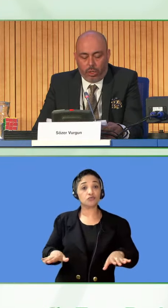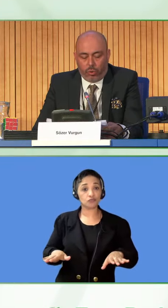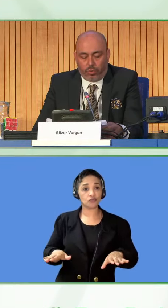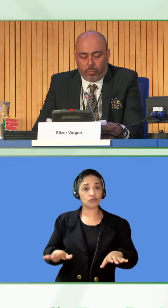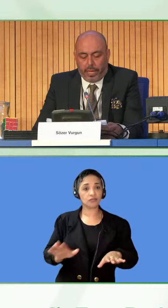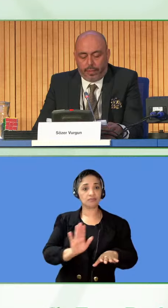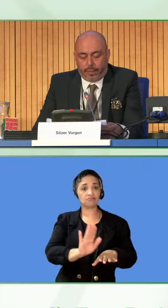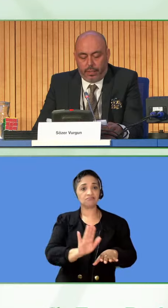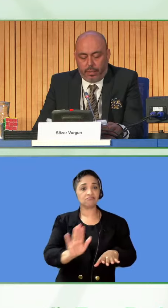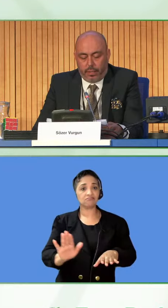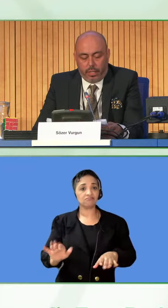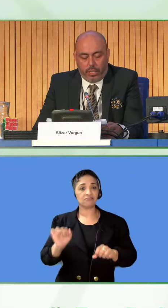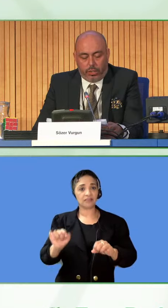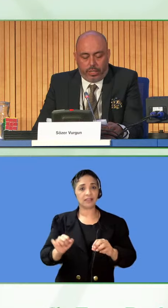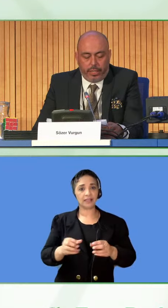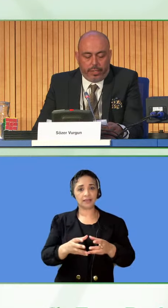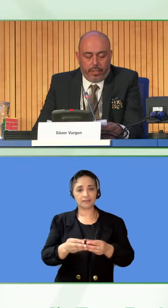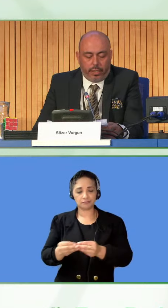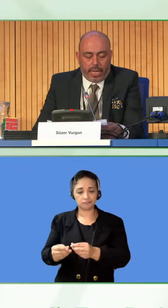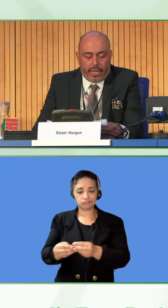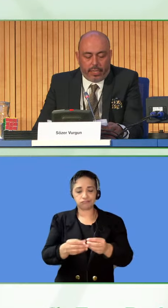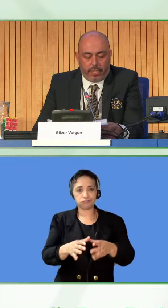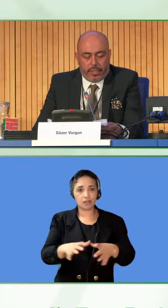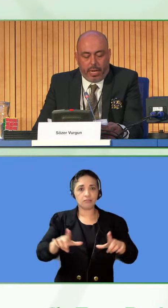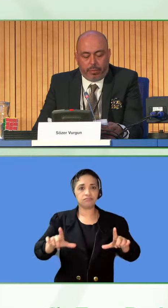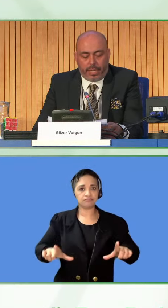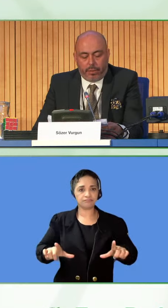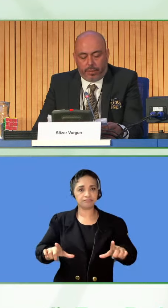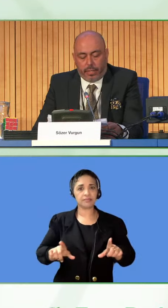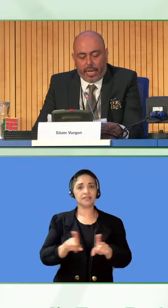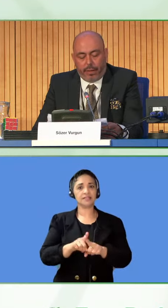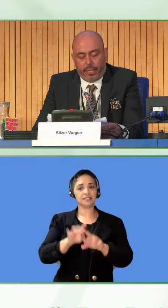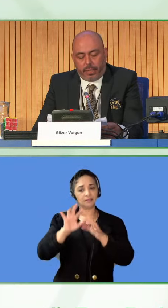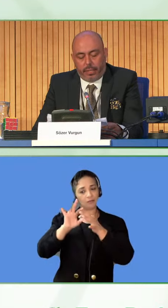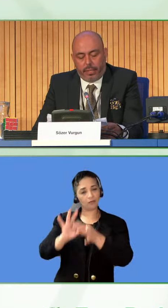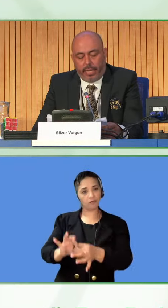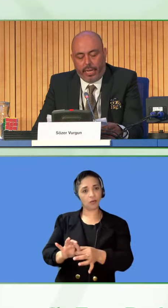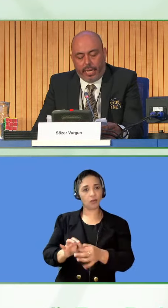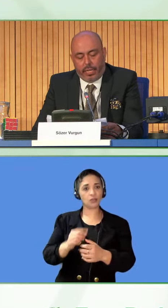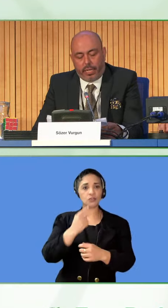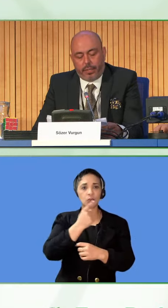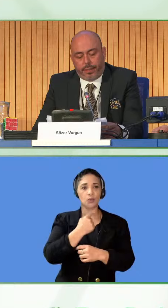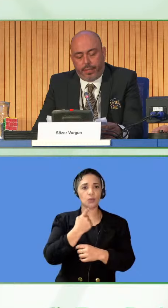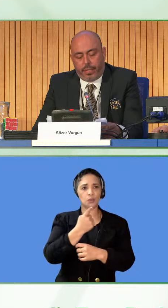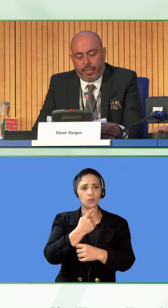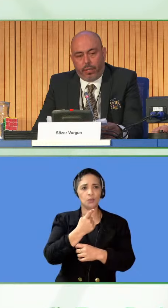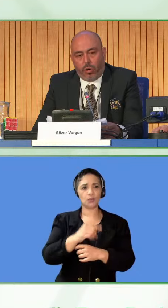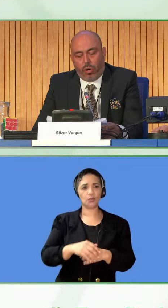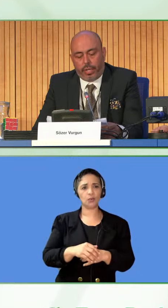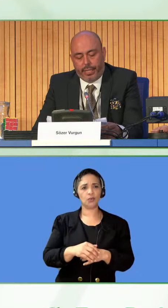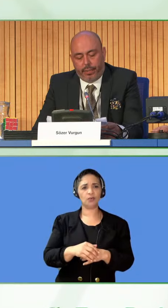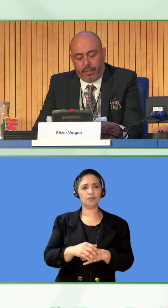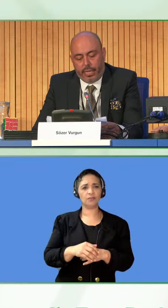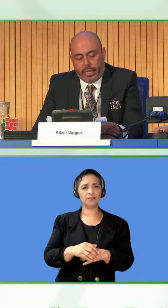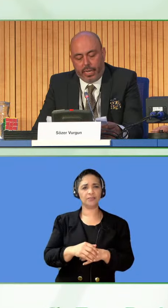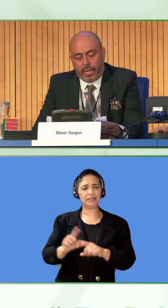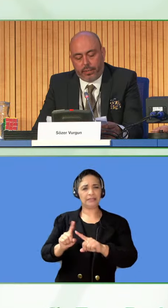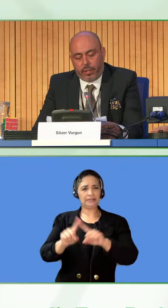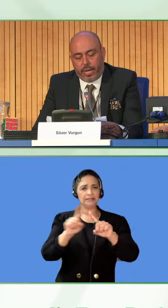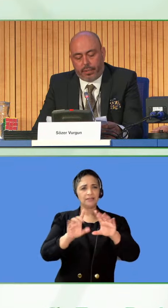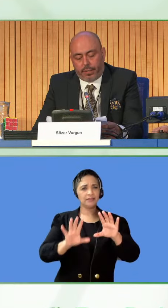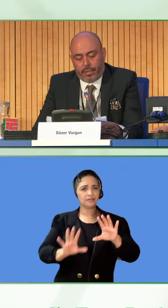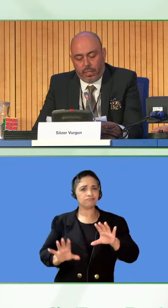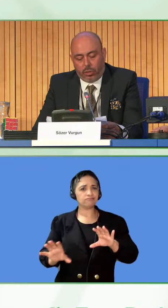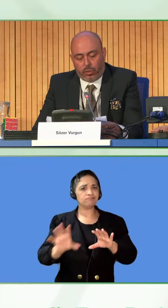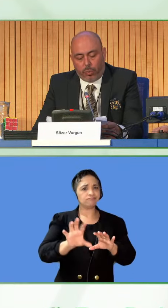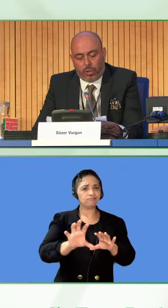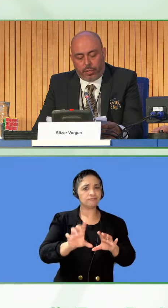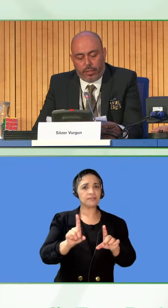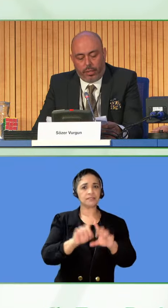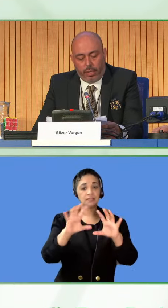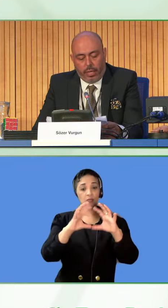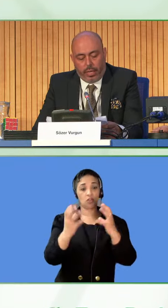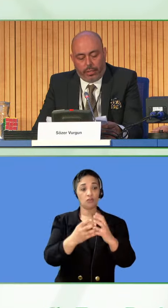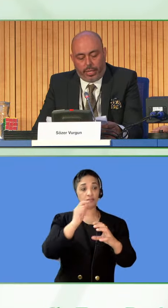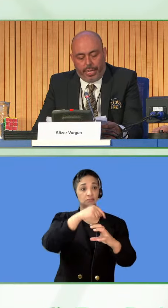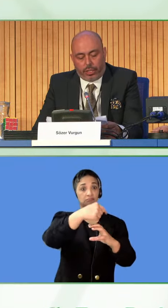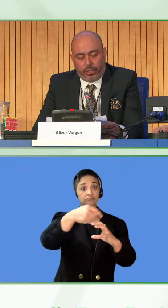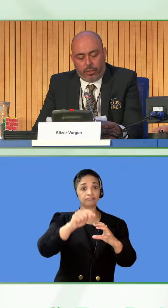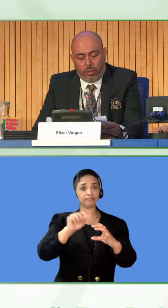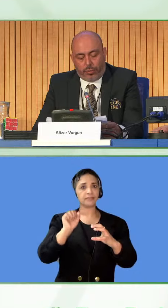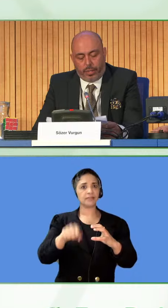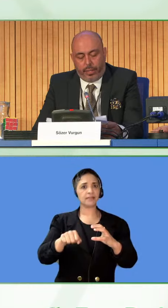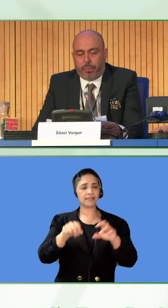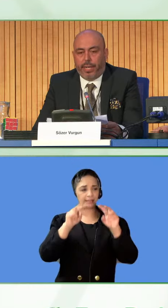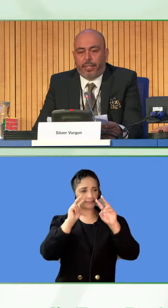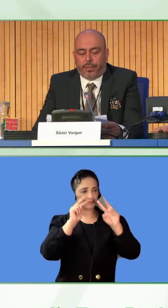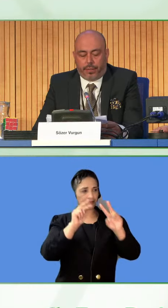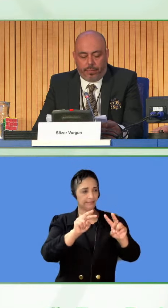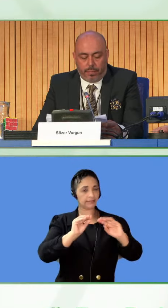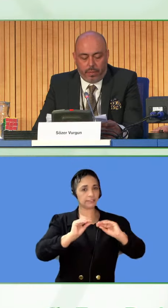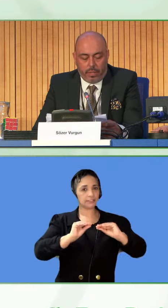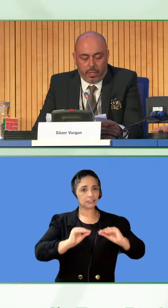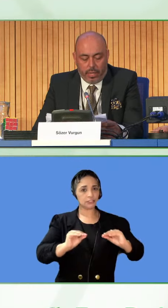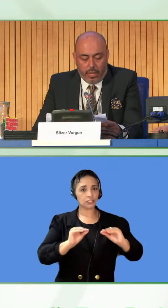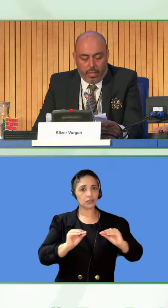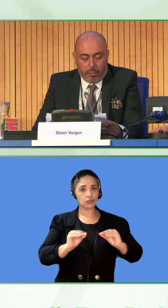to children in the countries to support the education of the peers.